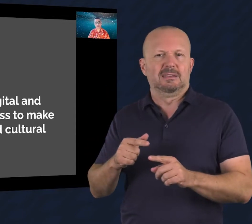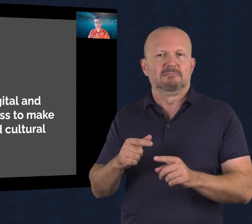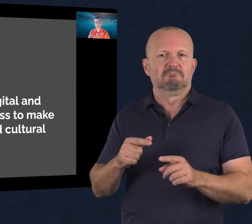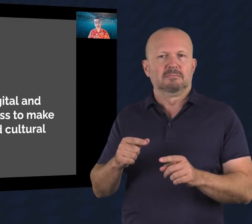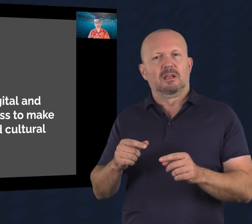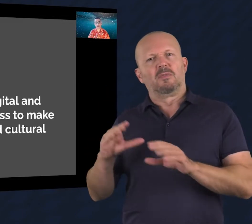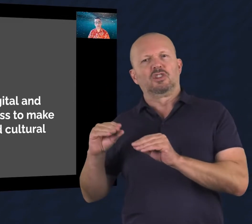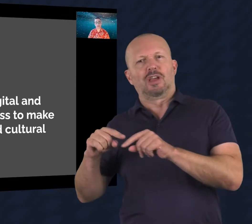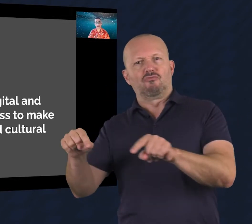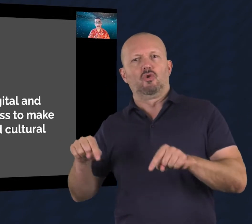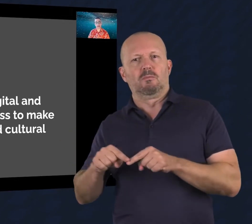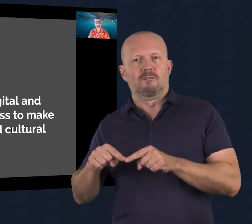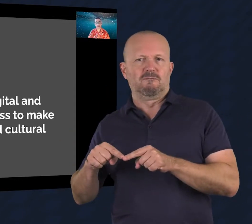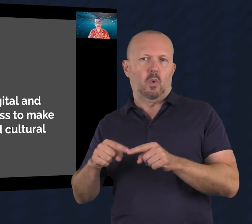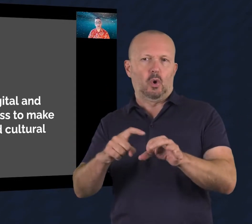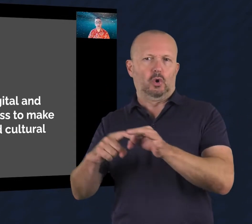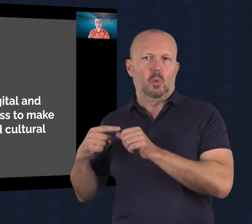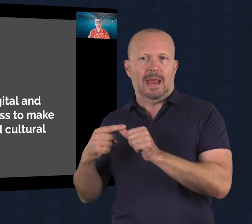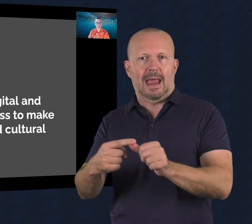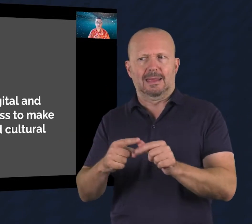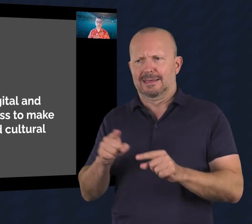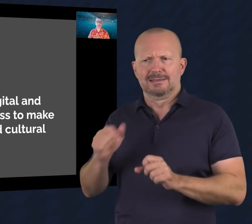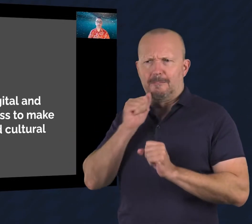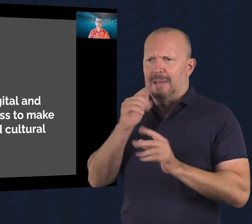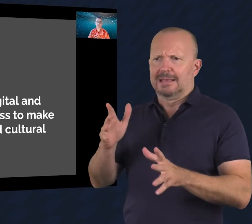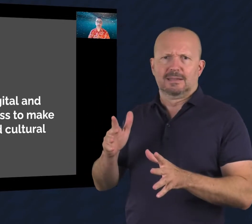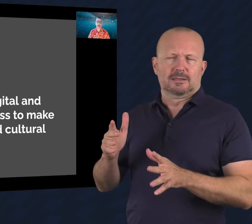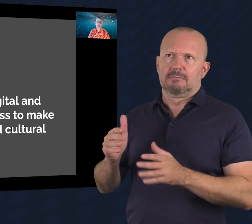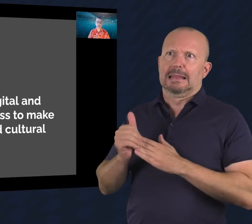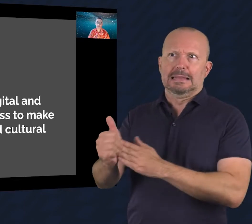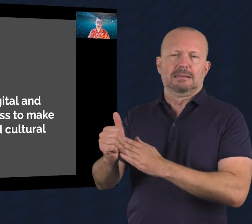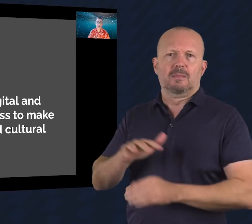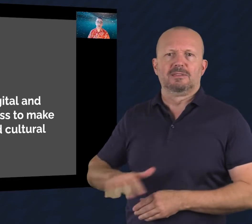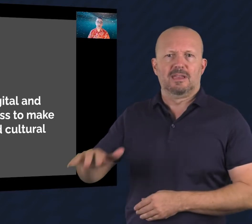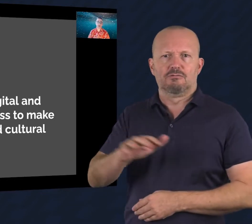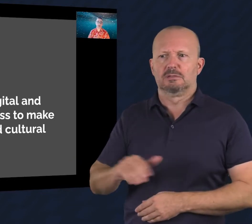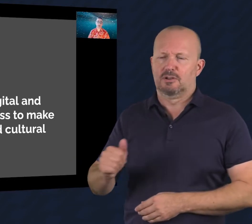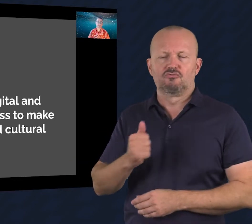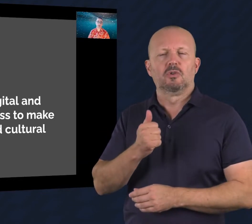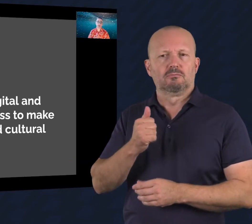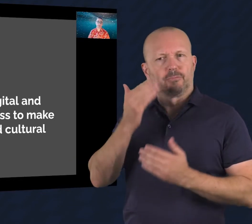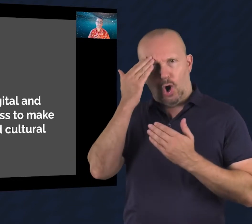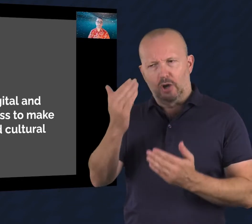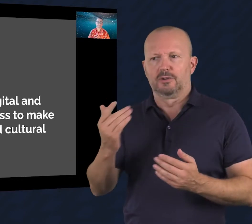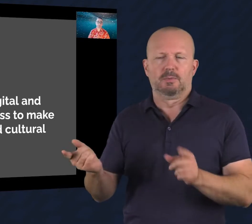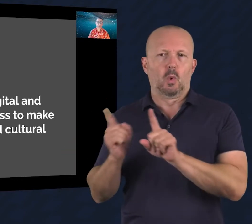and across the Pacific. And it has been a personal and professional privilege to have him alongside us throughout this project.